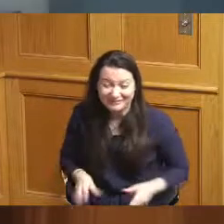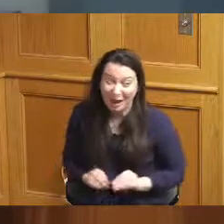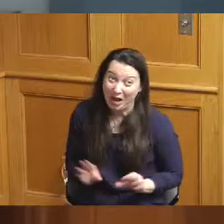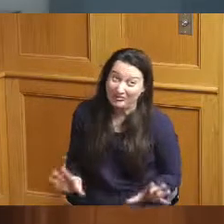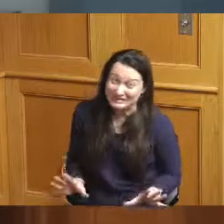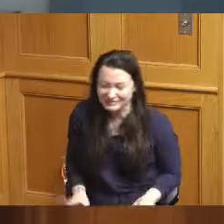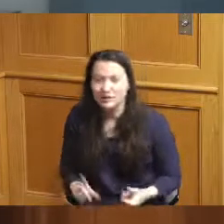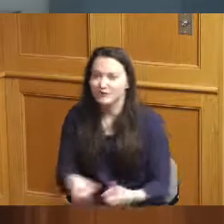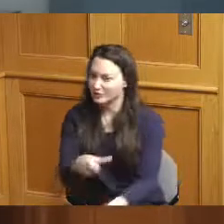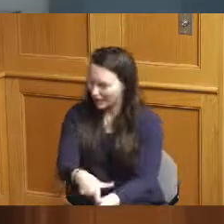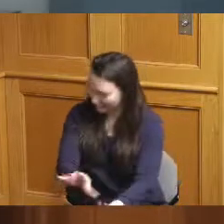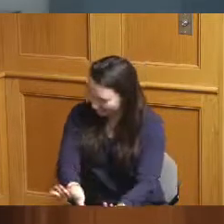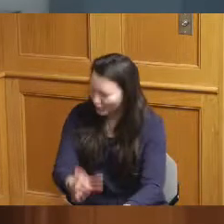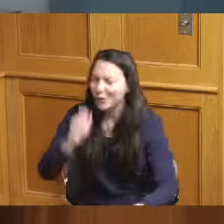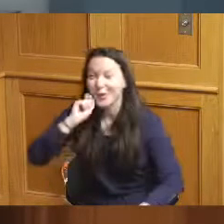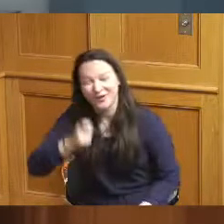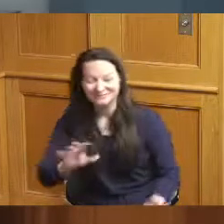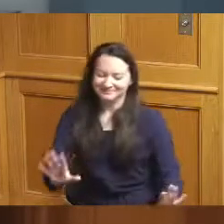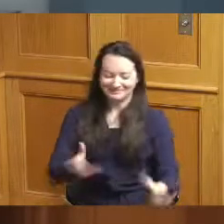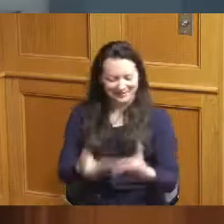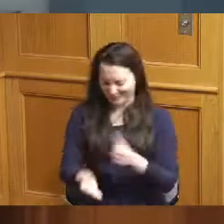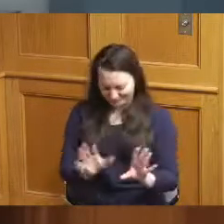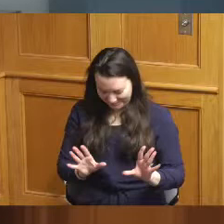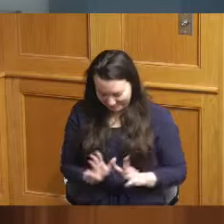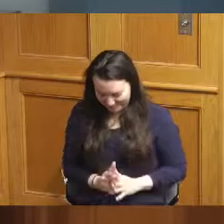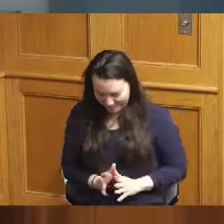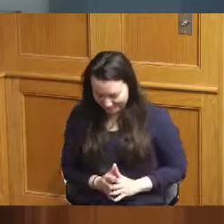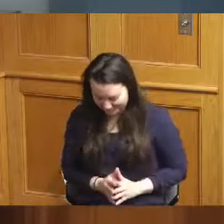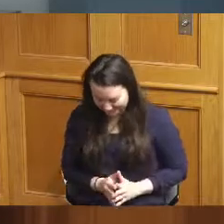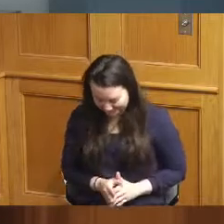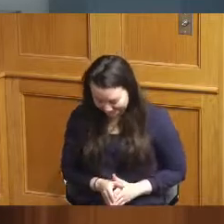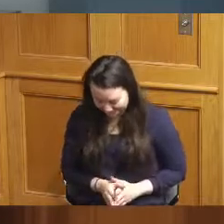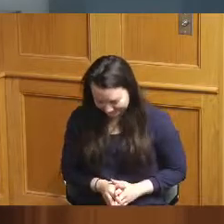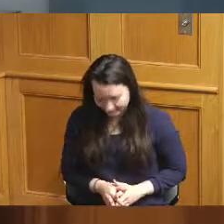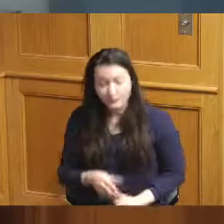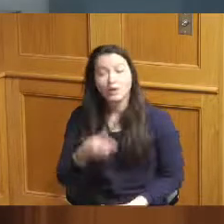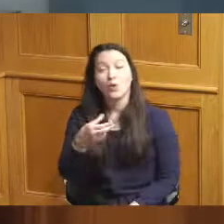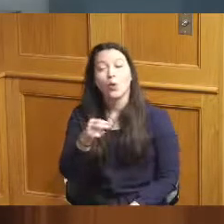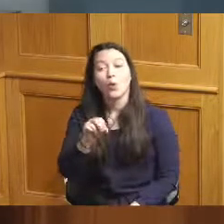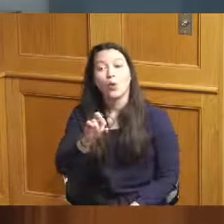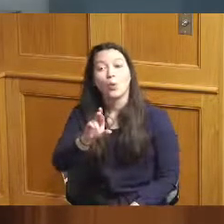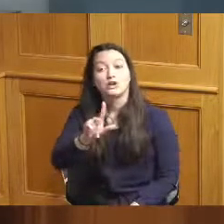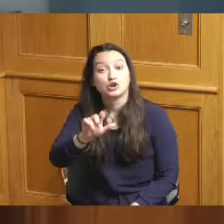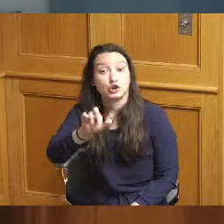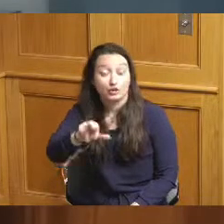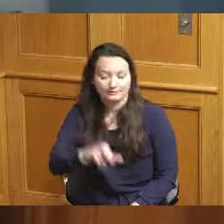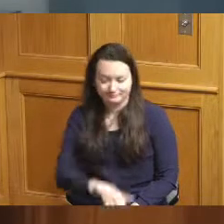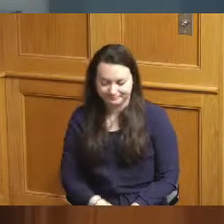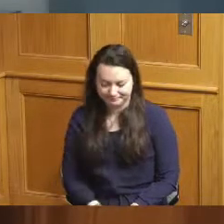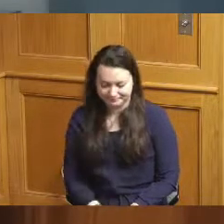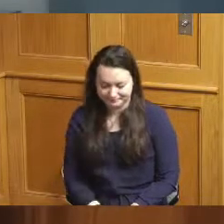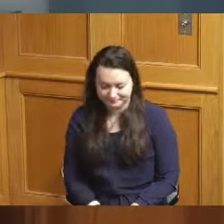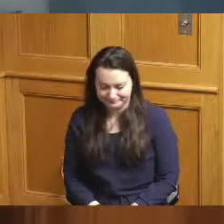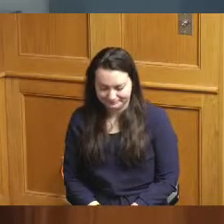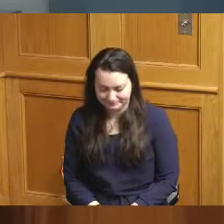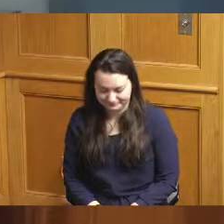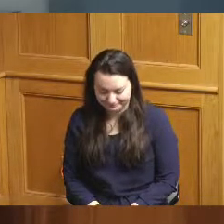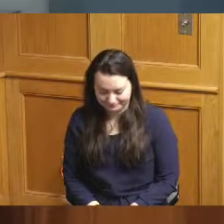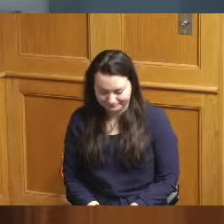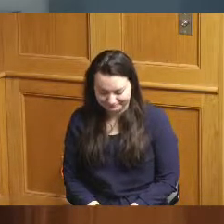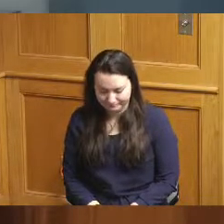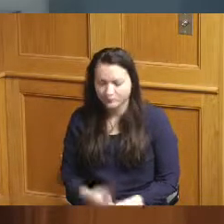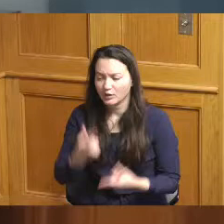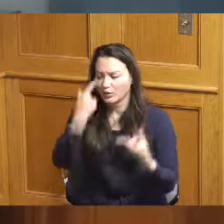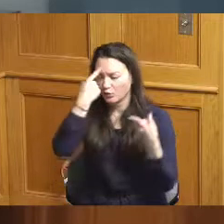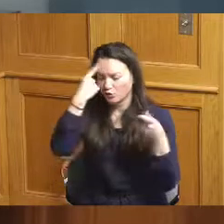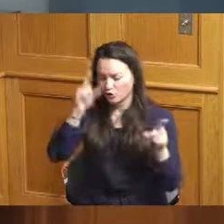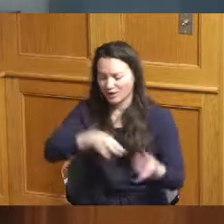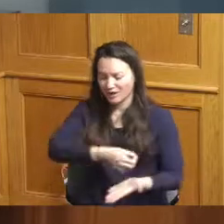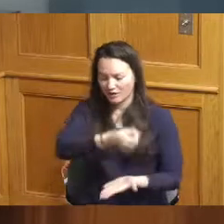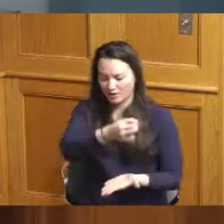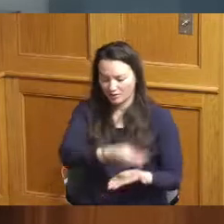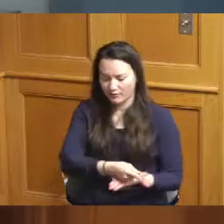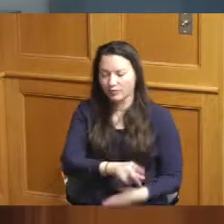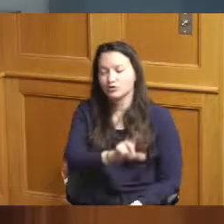for the first time so it was really cool so hoarder their agreement was approved 2013